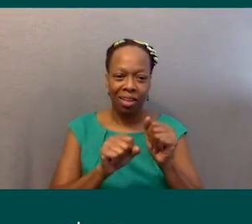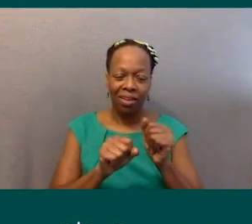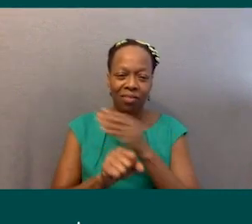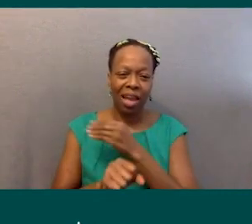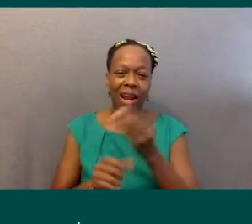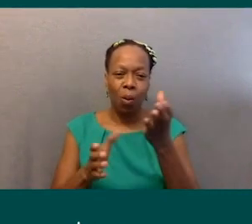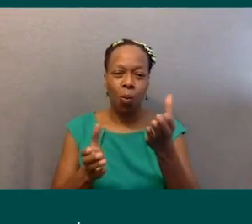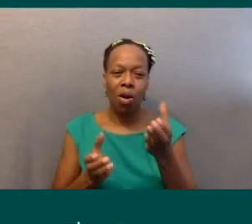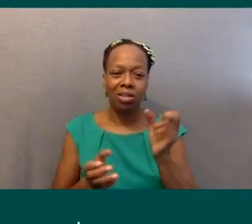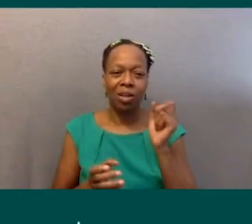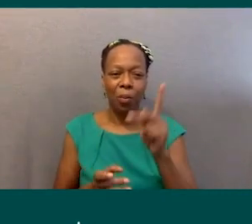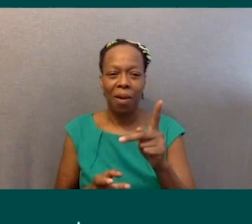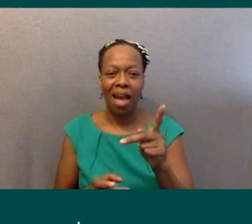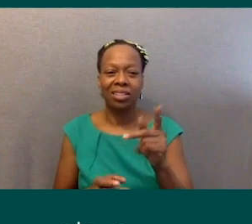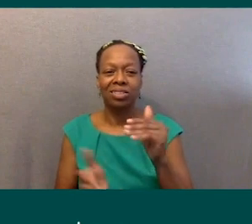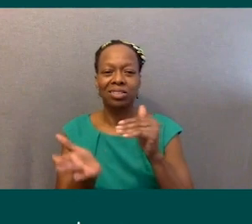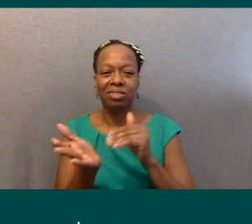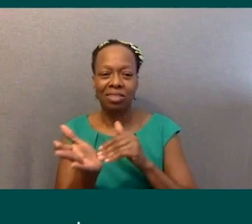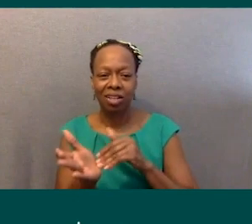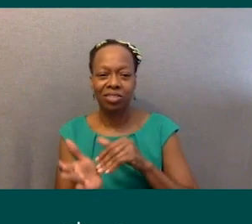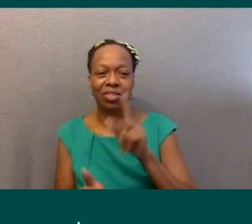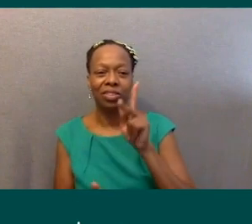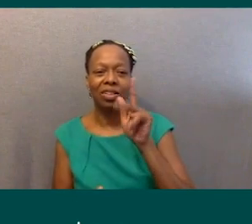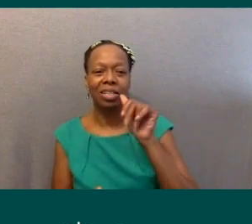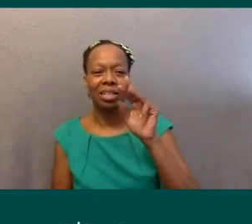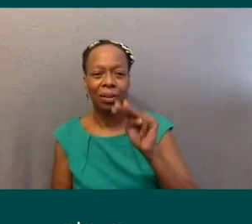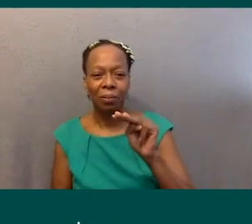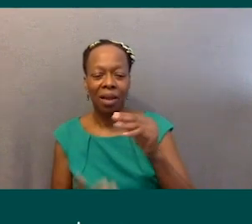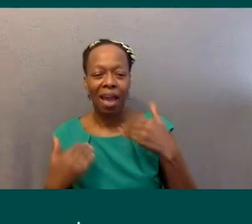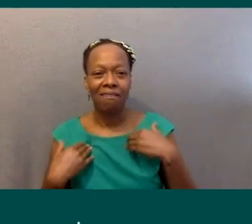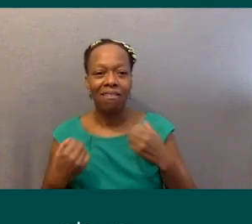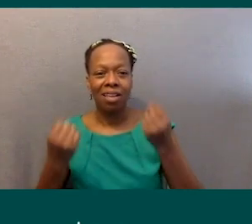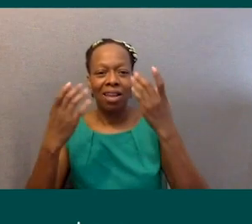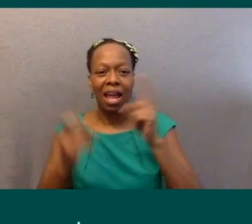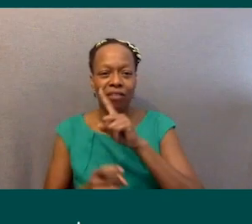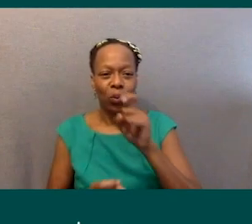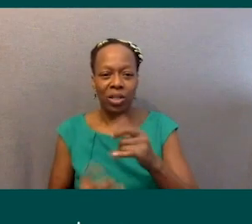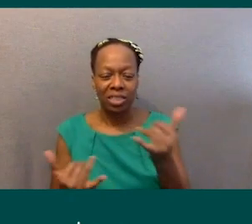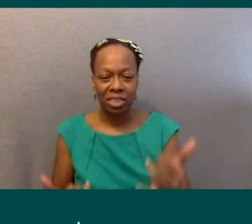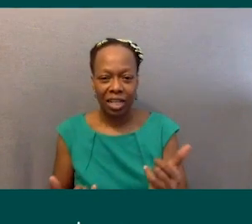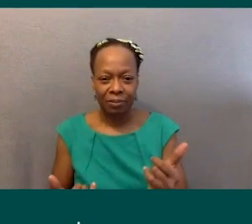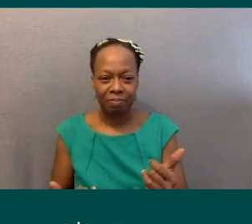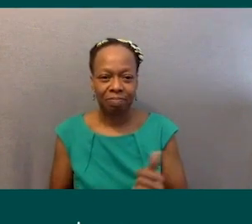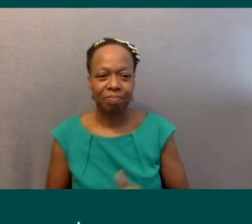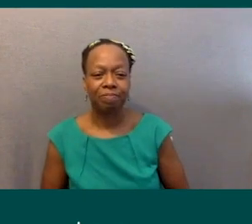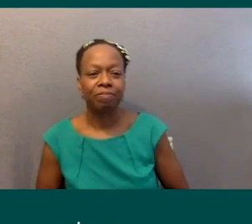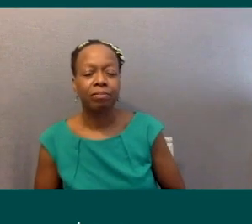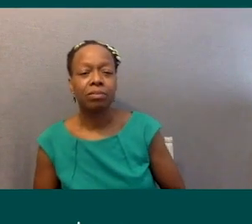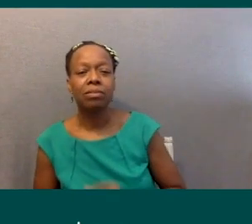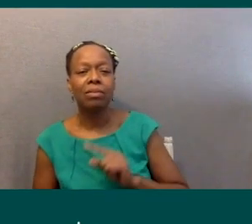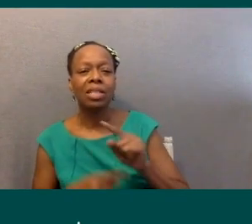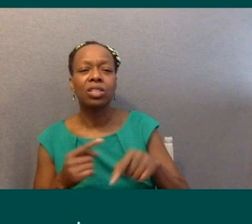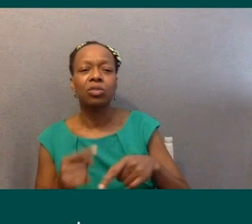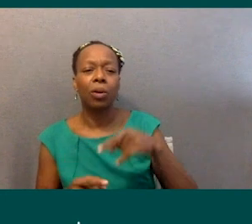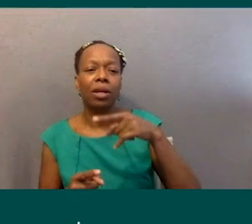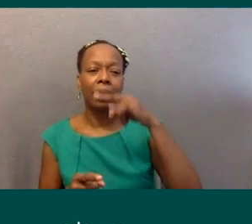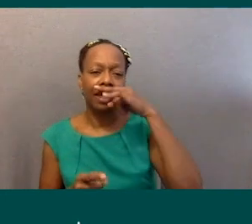Lots of questions for you today, but it's around a child who has dyskinesia